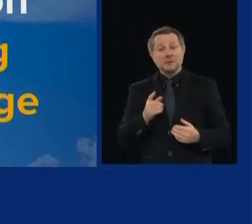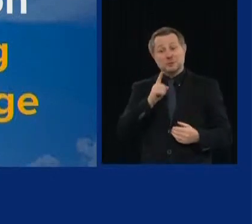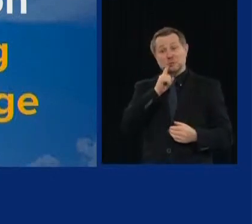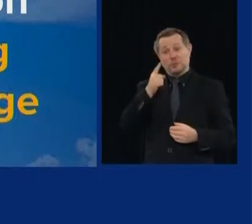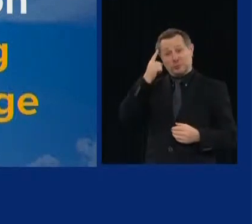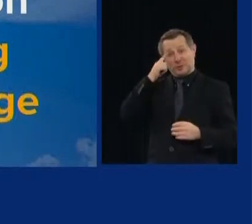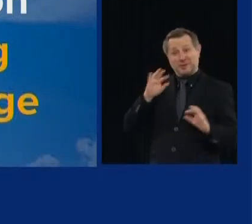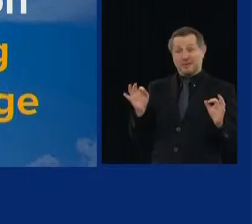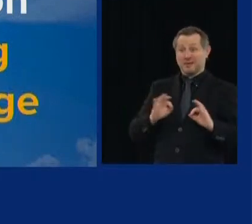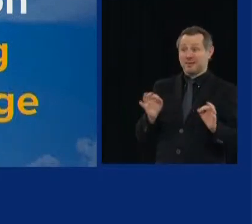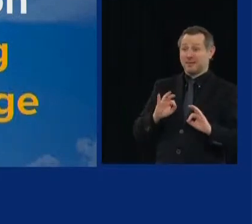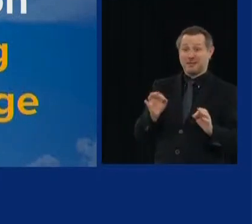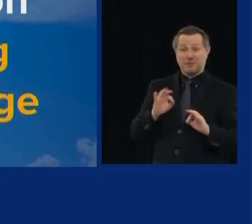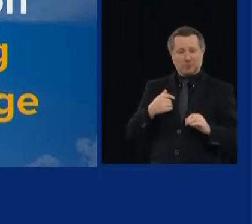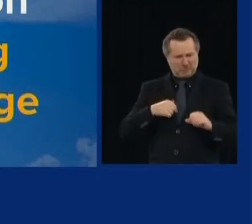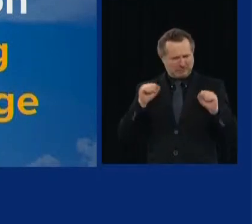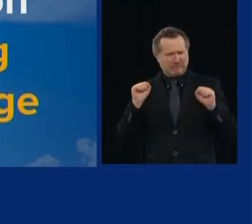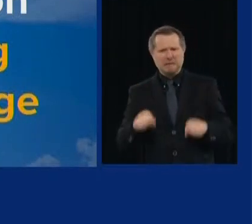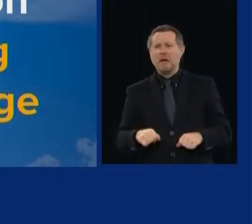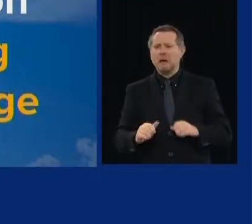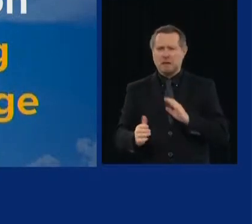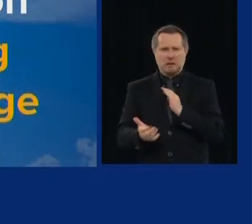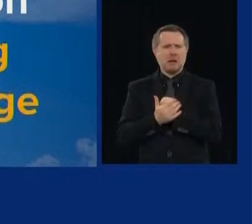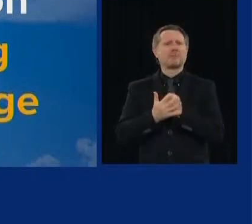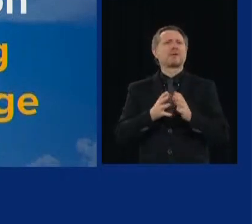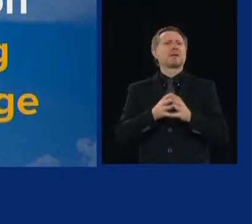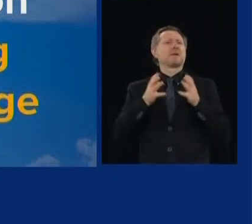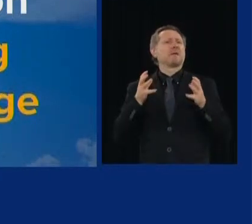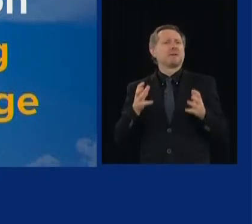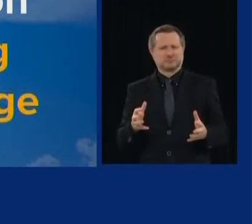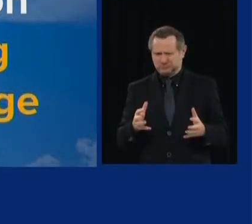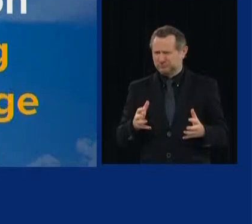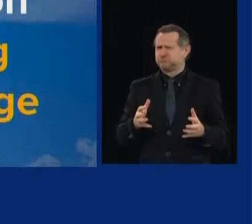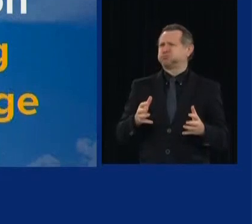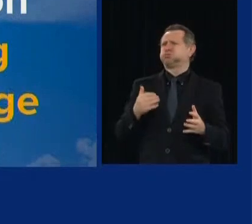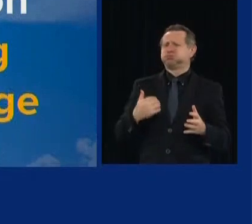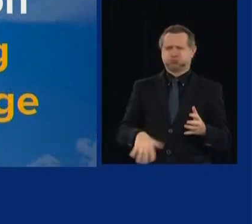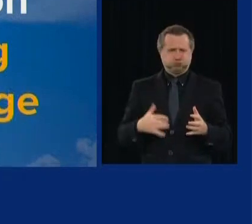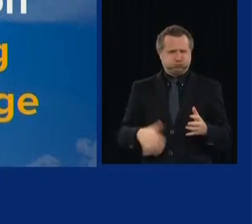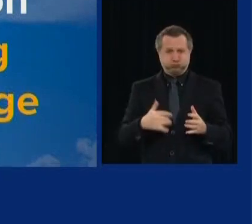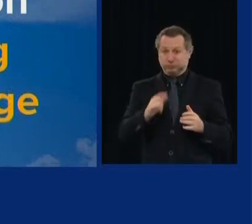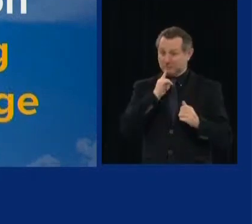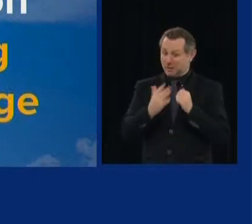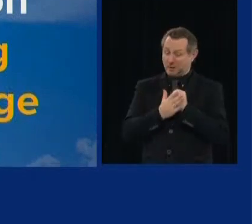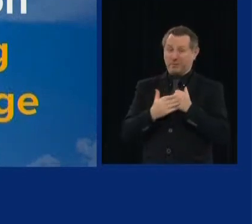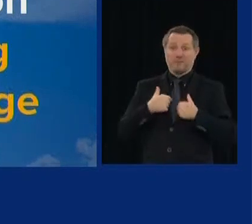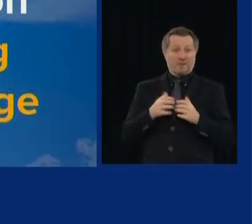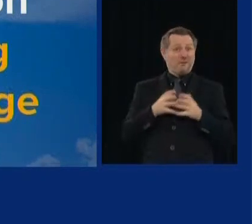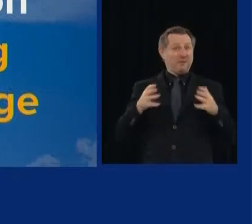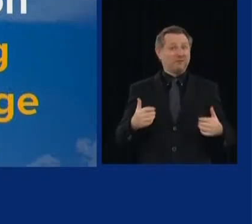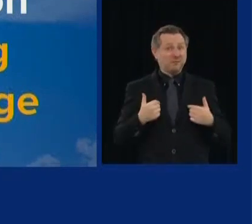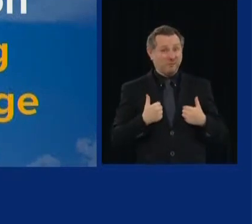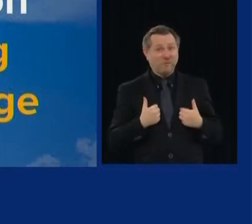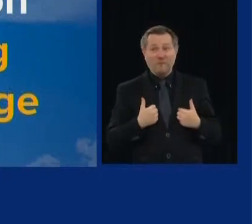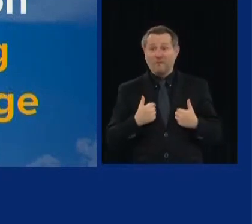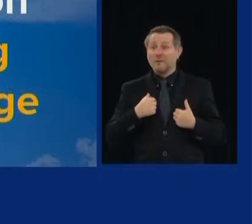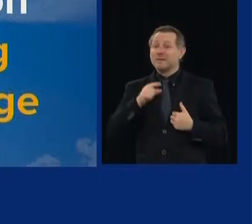HOW ARE YOU DOING REALLY? IT SOUNDS SIMPLE, BUT I THINK YOU CAN BE VERY CONSTRUCTIVE